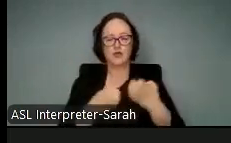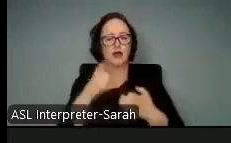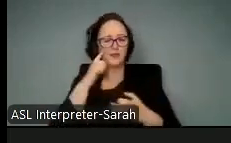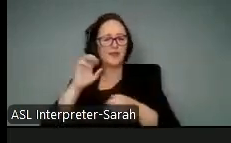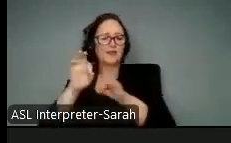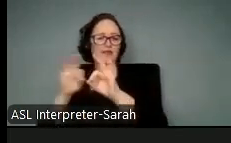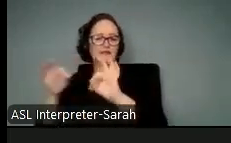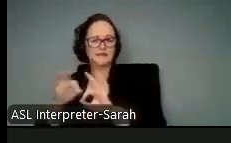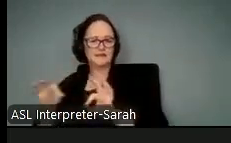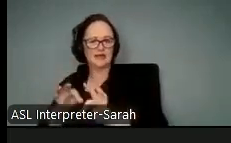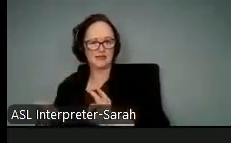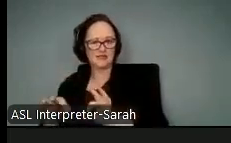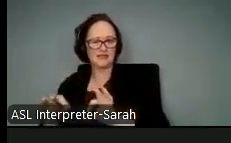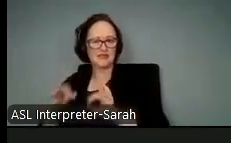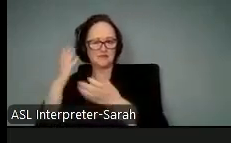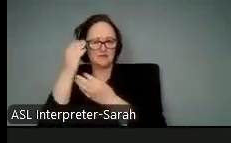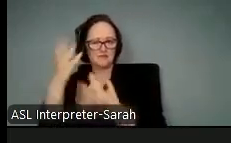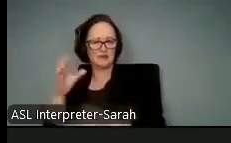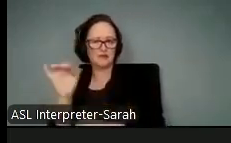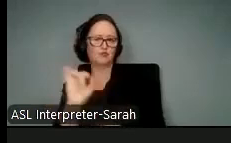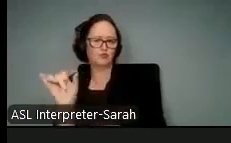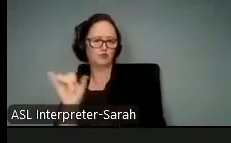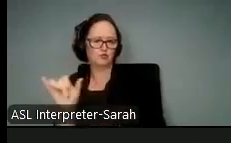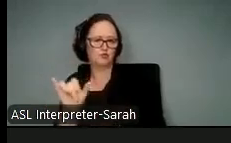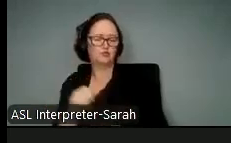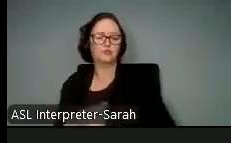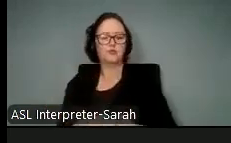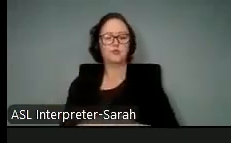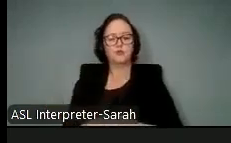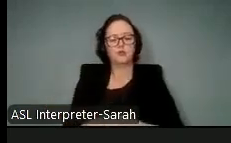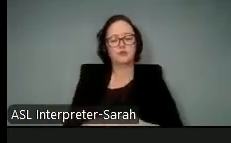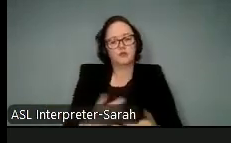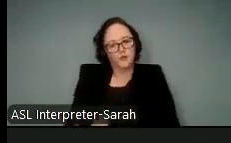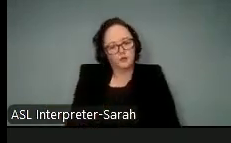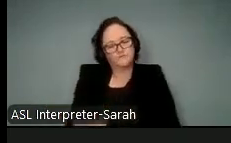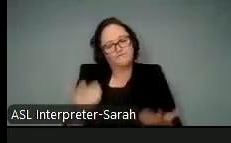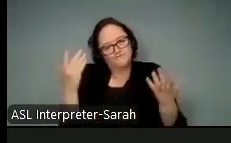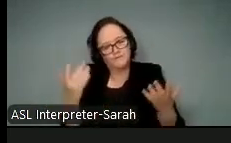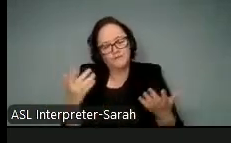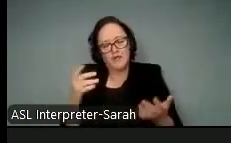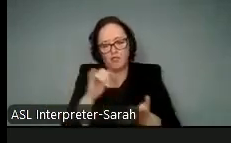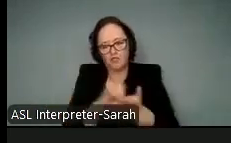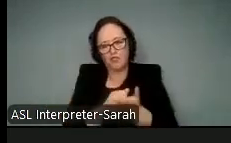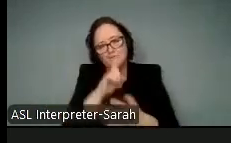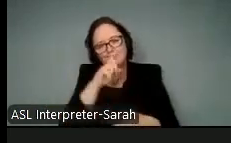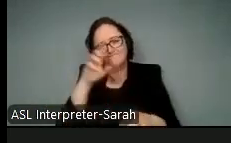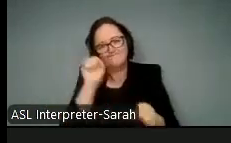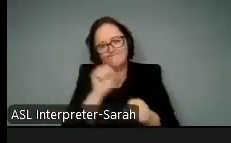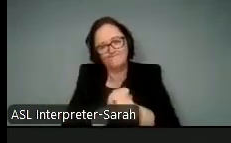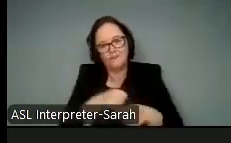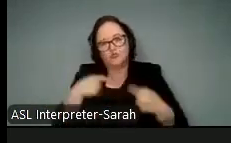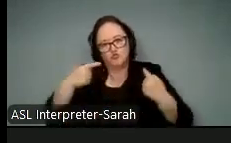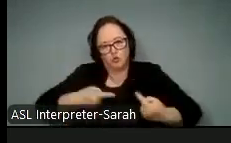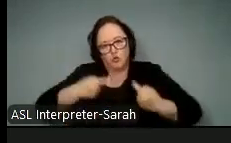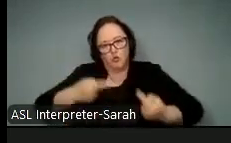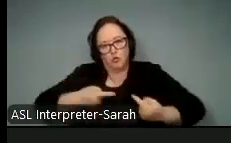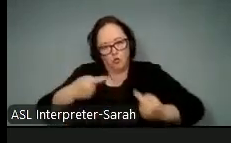So, just kind of a real-life struggle that we've been through. Okay.